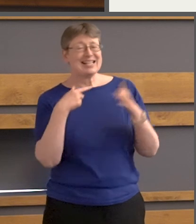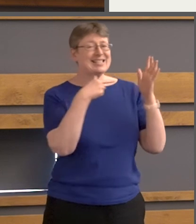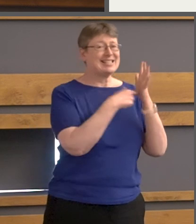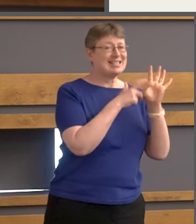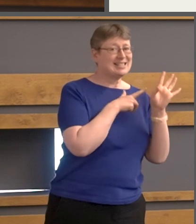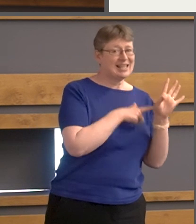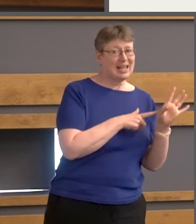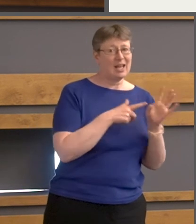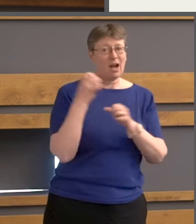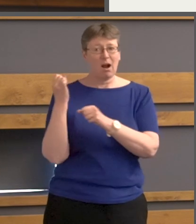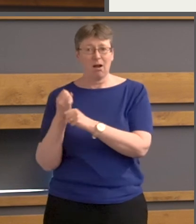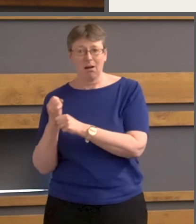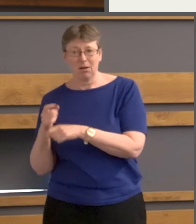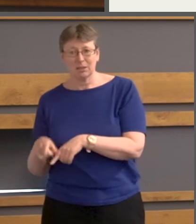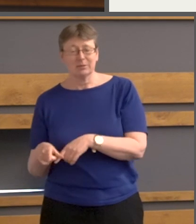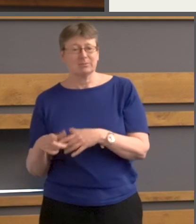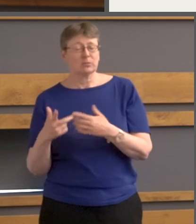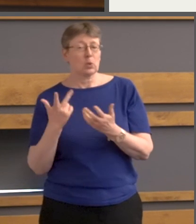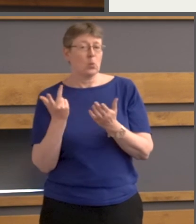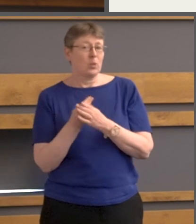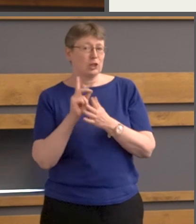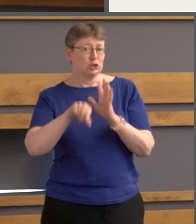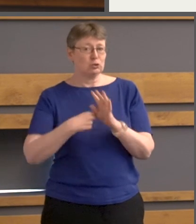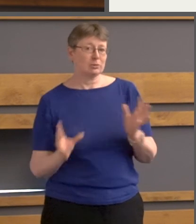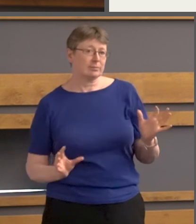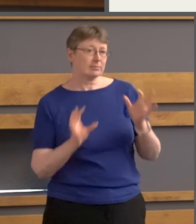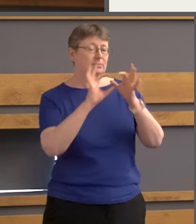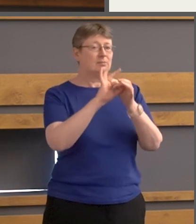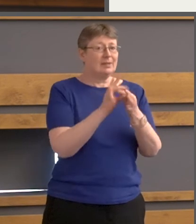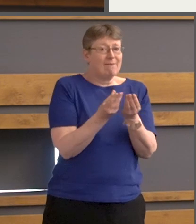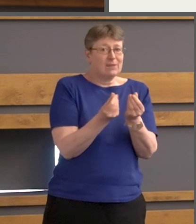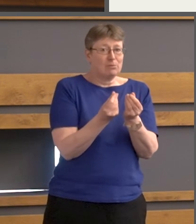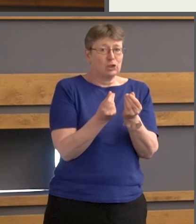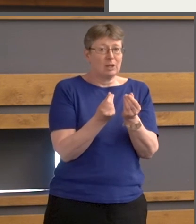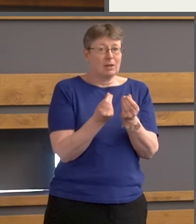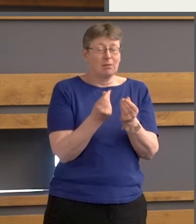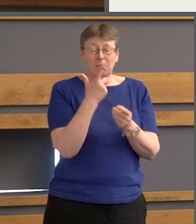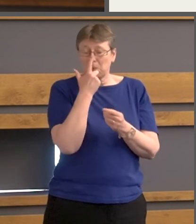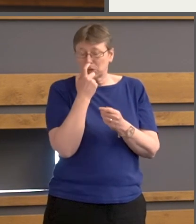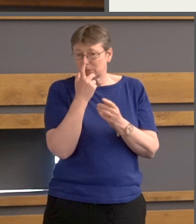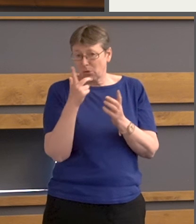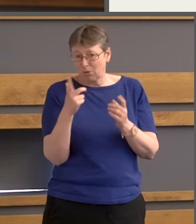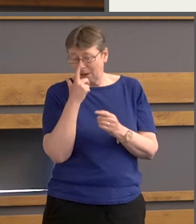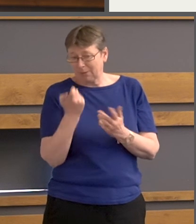And with jute as the connecting fabric, maybe we can through V&A.